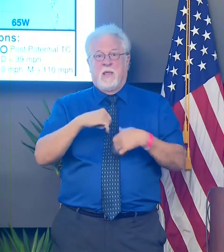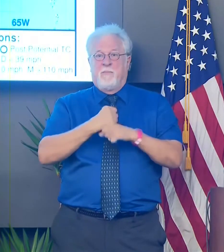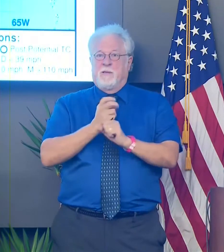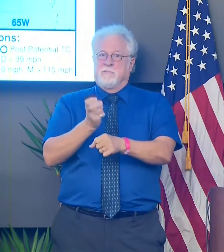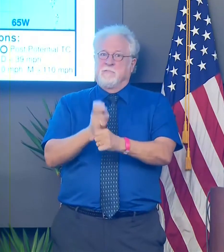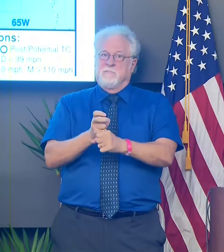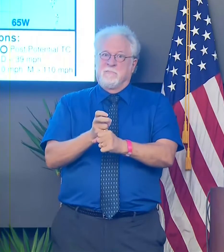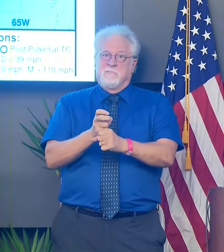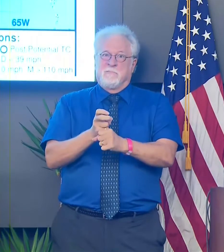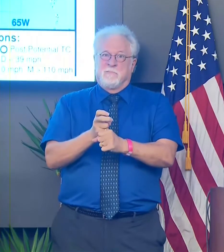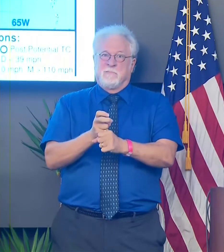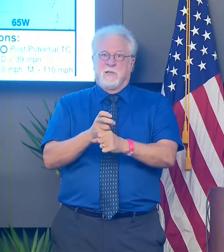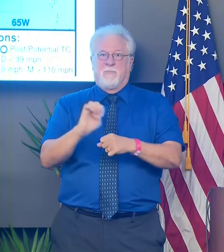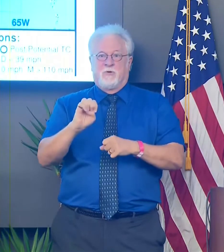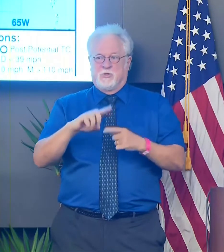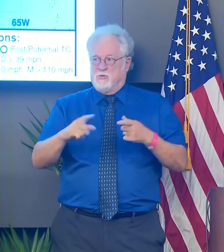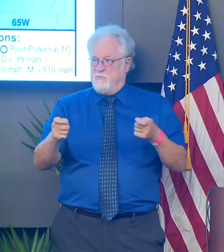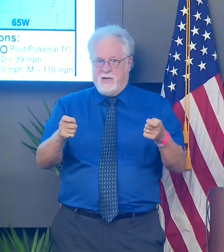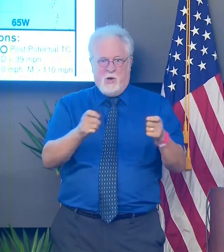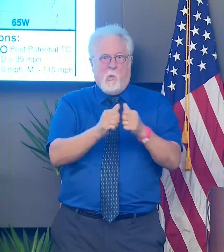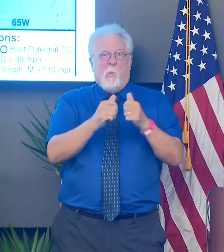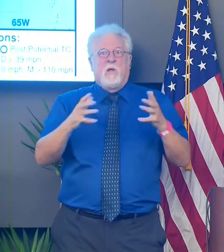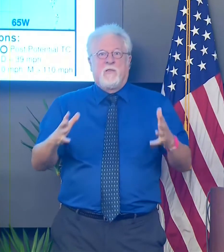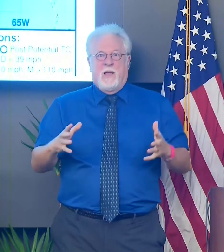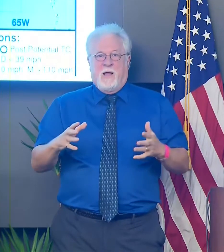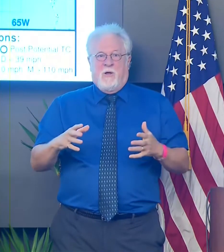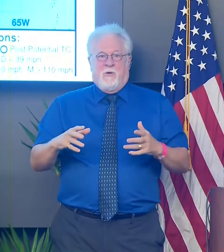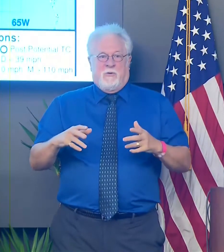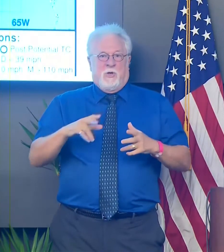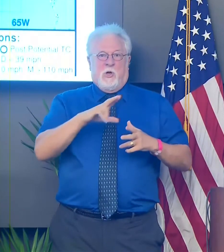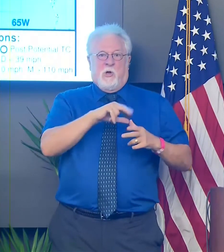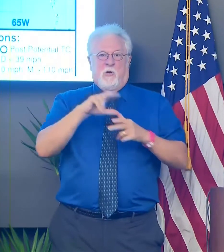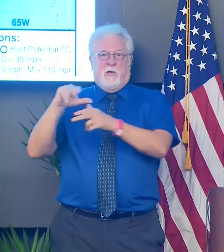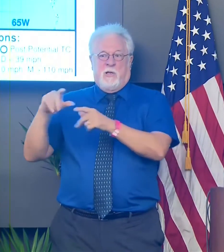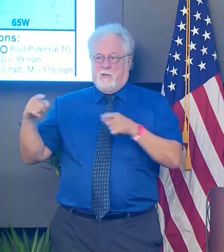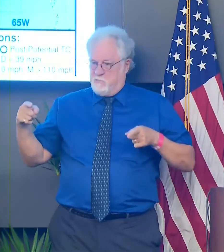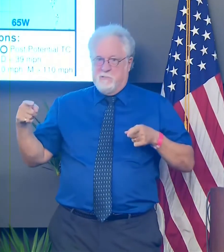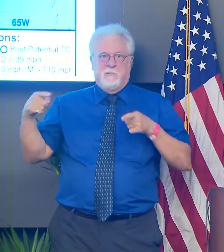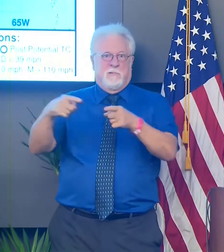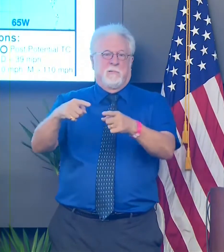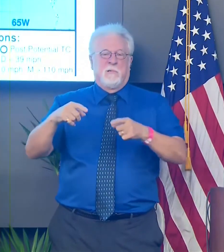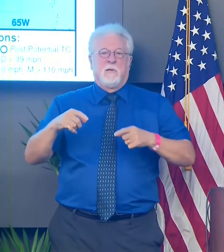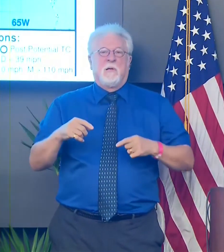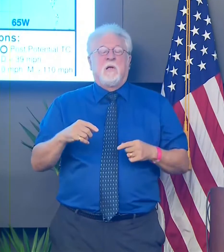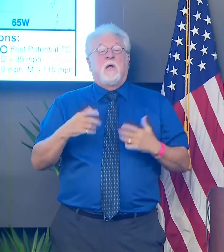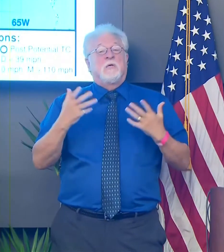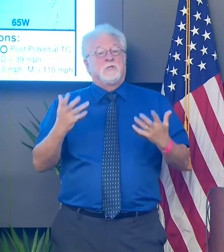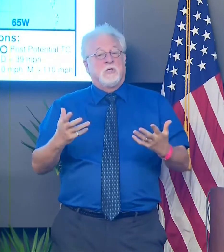ACROSS THE STATE. AND AS MANY AS HALF OF WHICH ARE